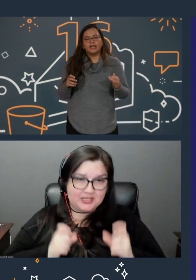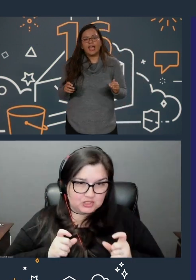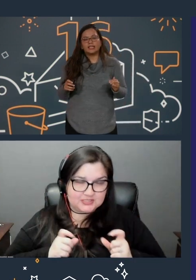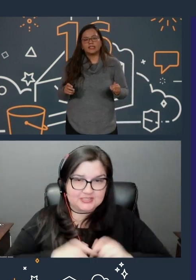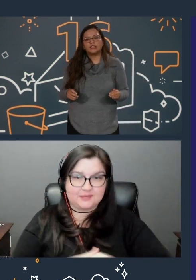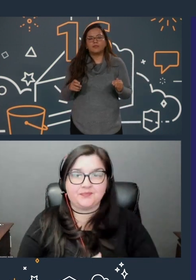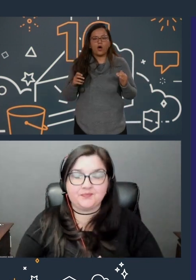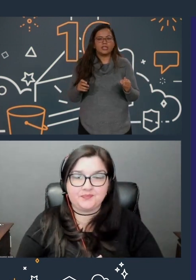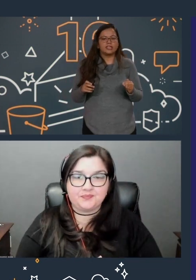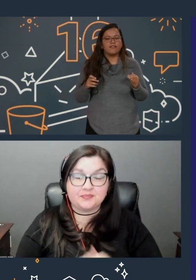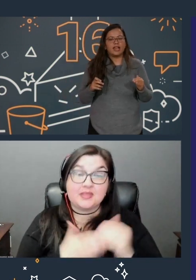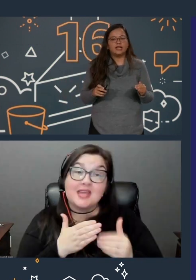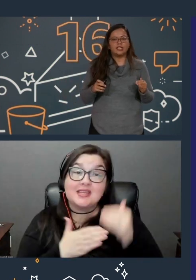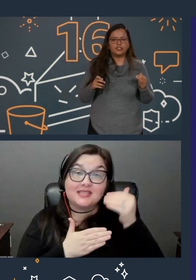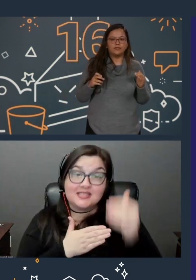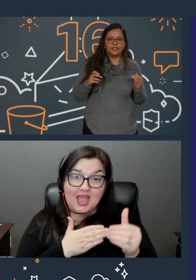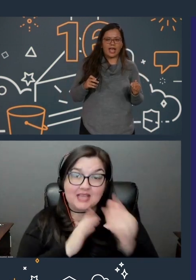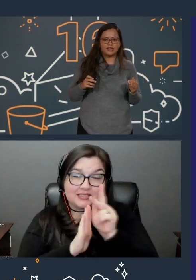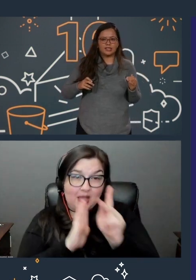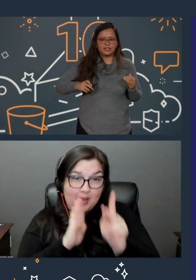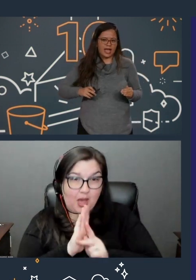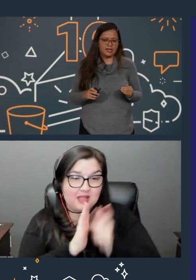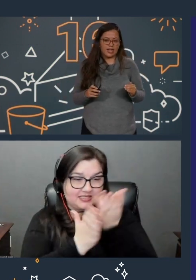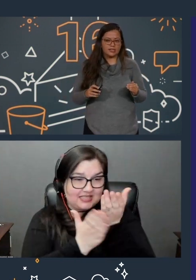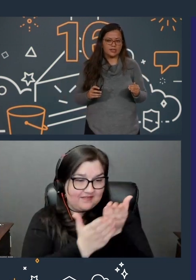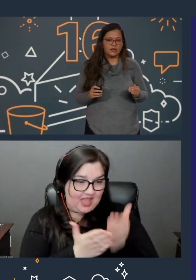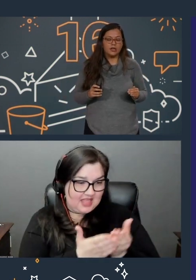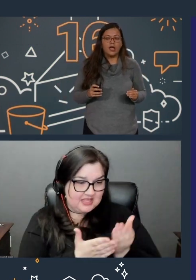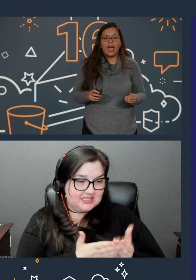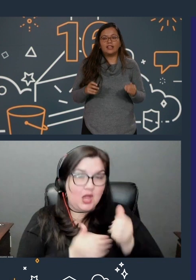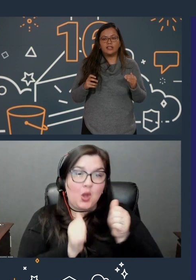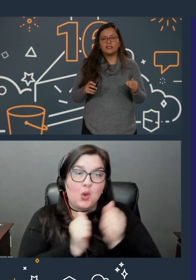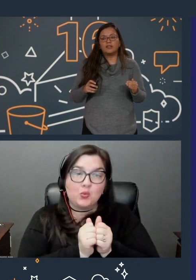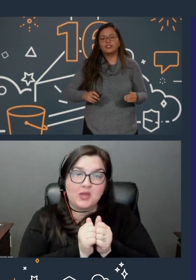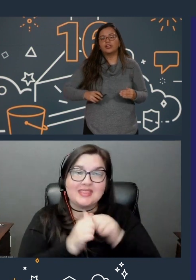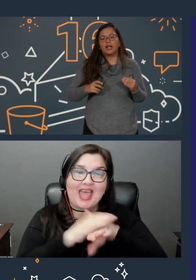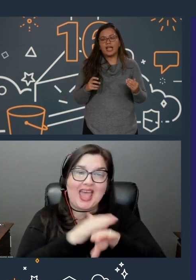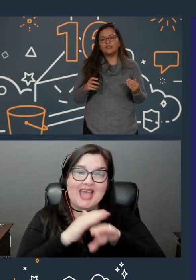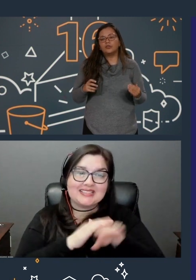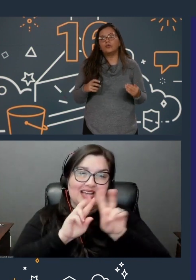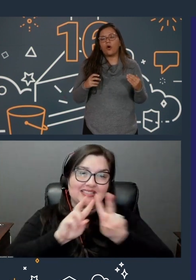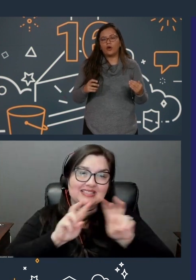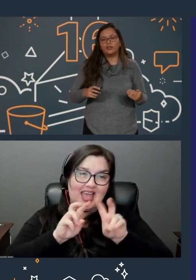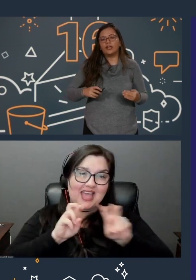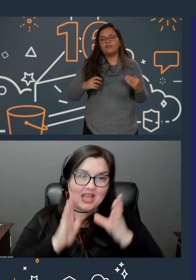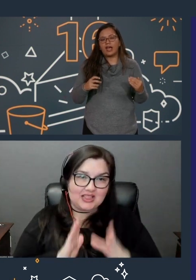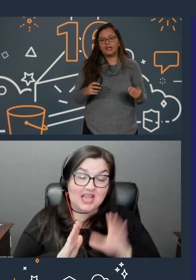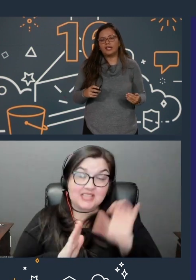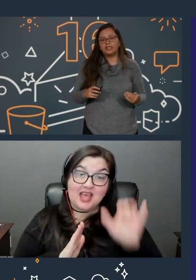Next is policy validation with Access Analyzer and this feature guides you to order and validate